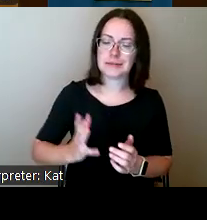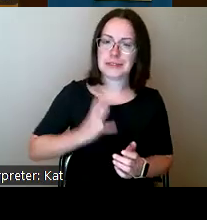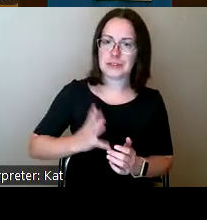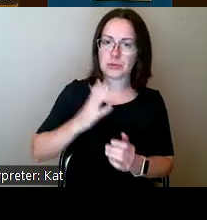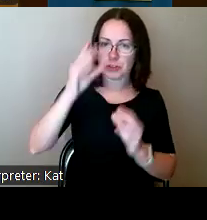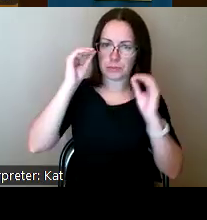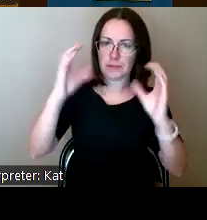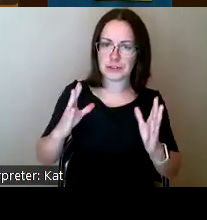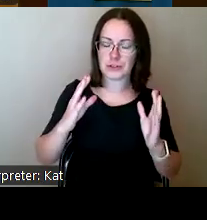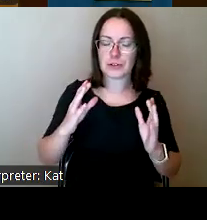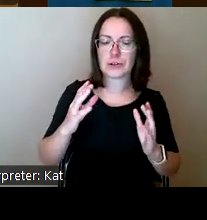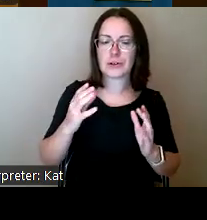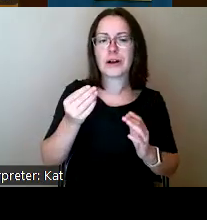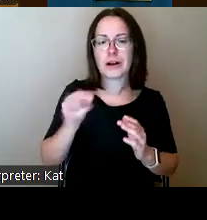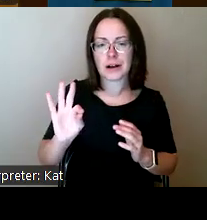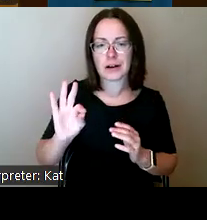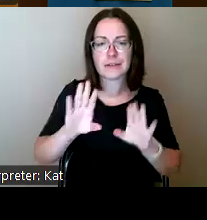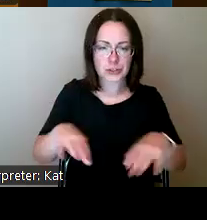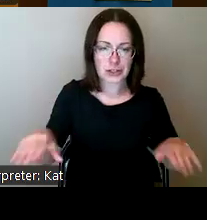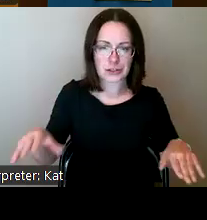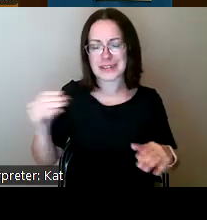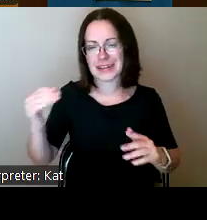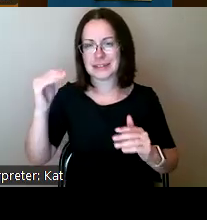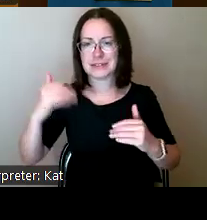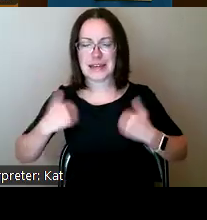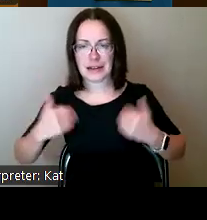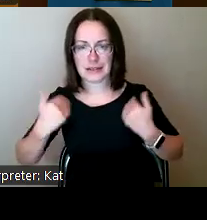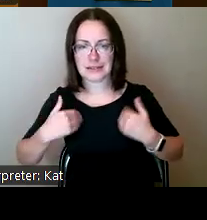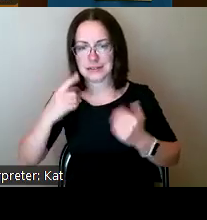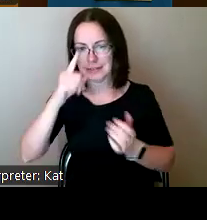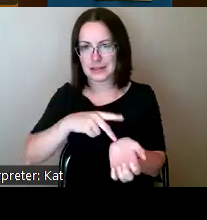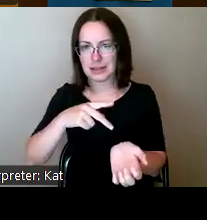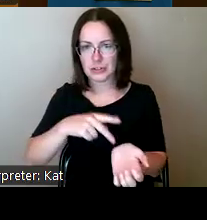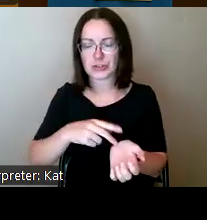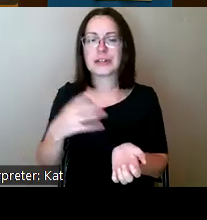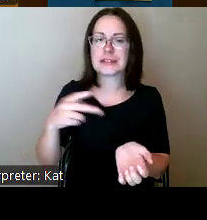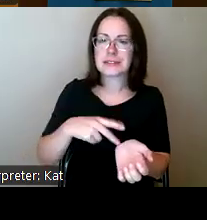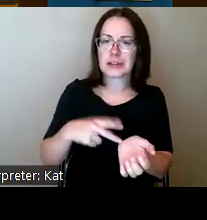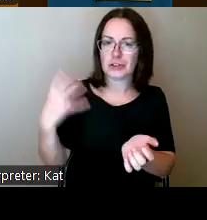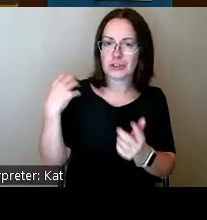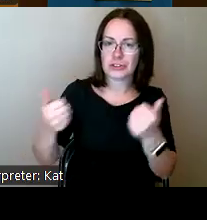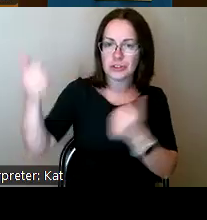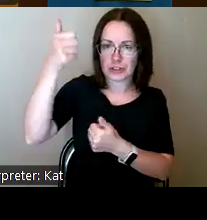clinical of child and adolescent psychiatry and the psychiatrist and chief at UR medicine Galisano